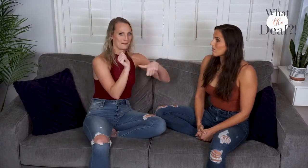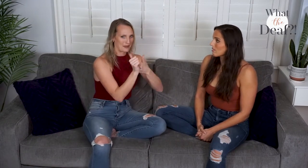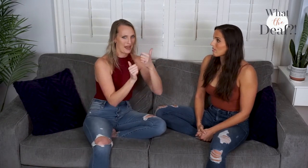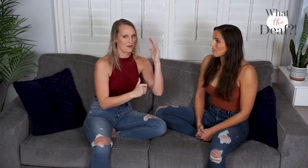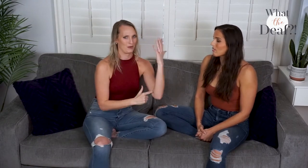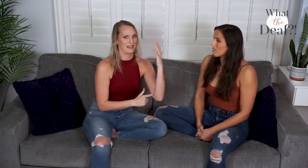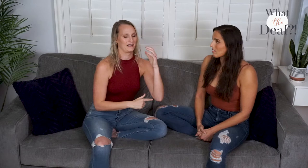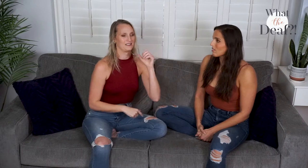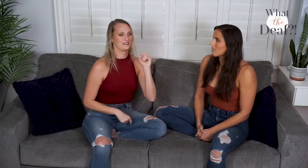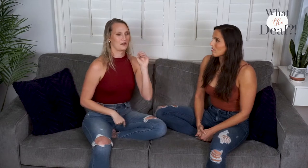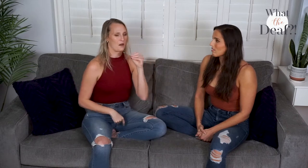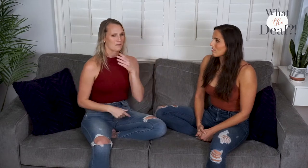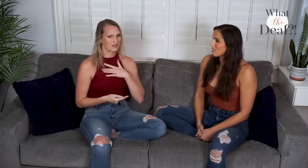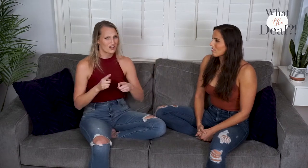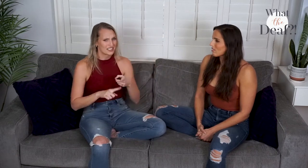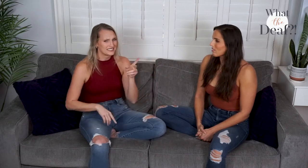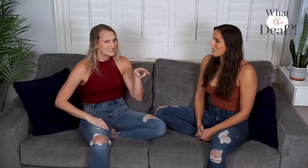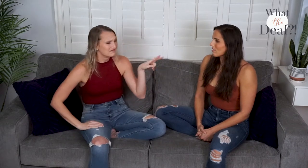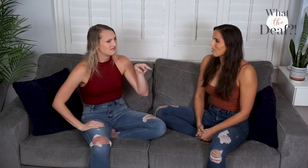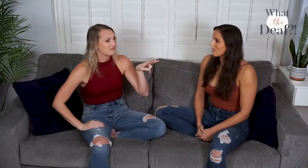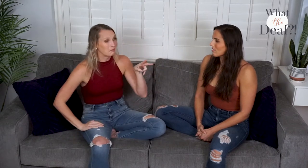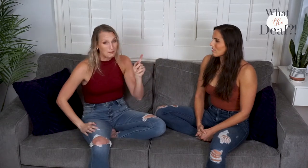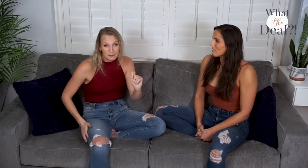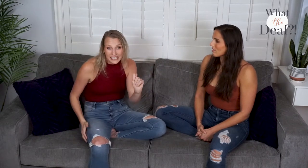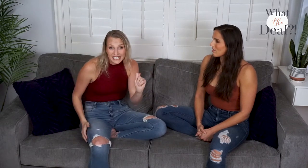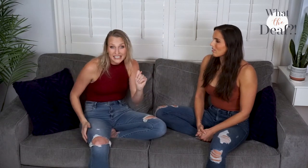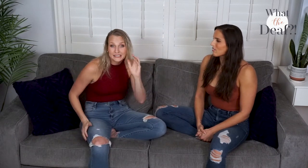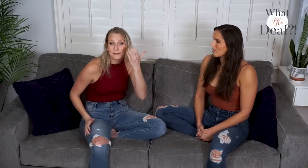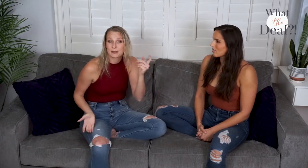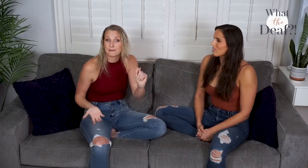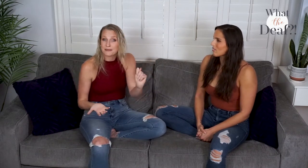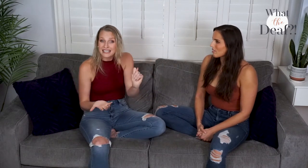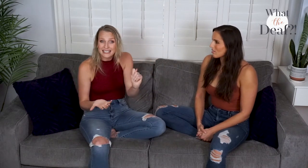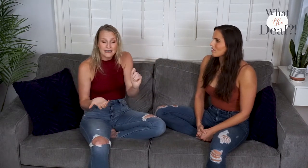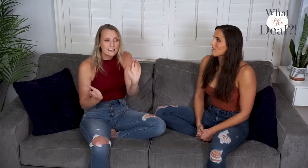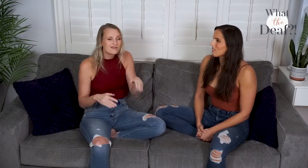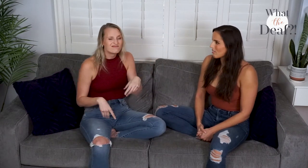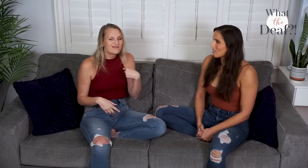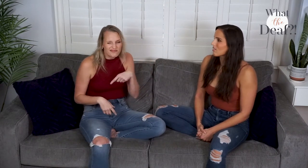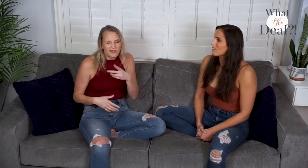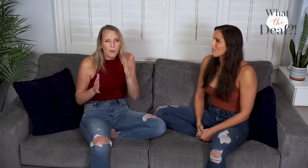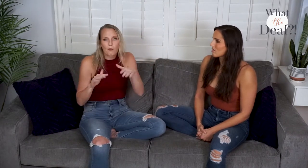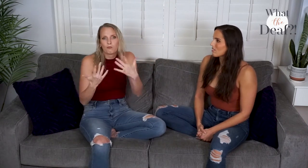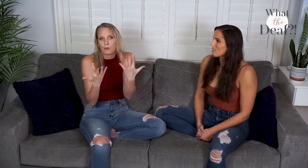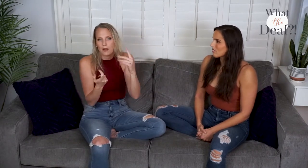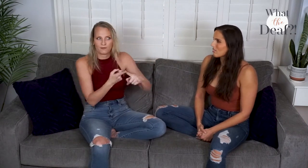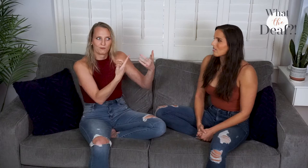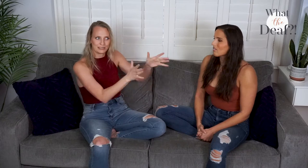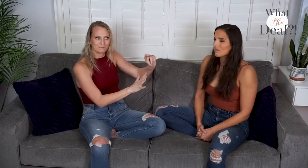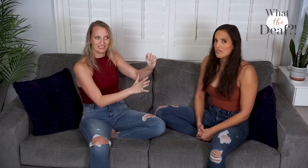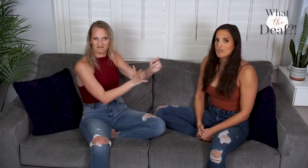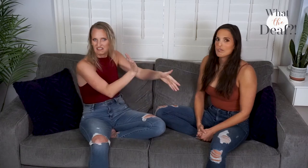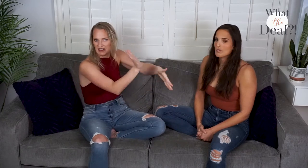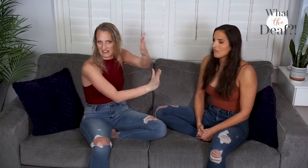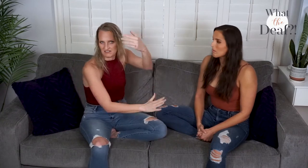and went behind a tree. And we’re like– and my friend was looking at him and was like, “Is he going to the bathroom?” Like okay, so we just figured okay,